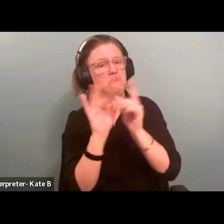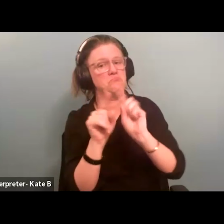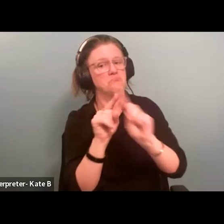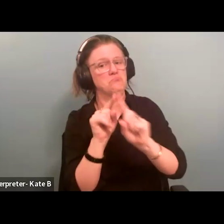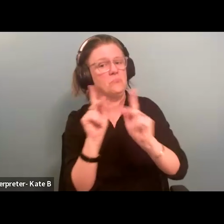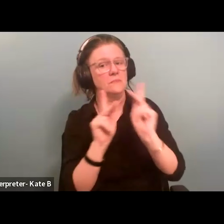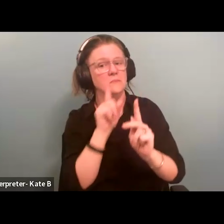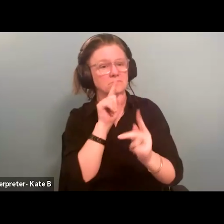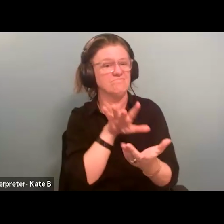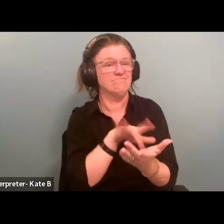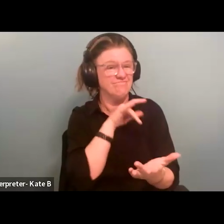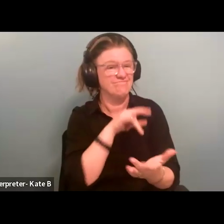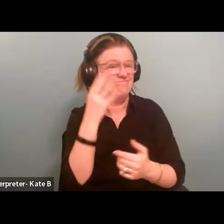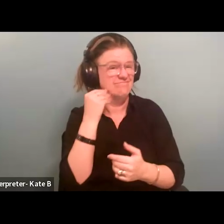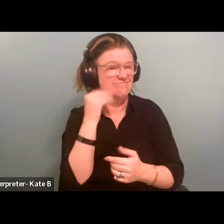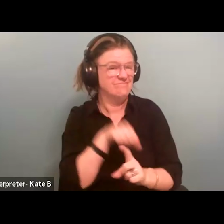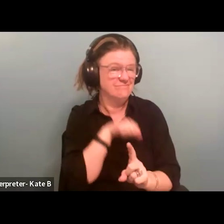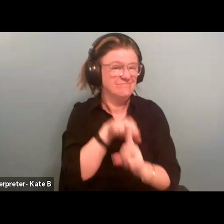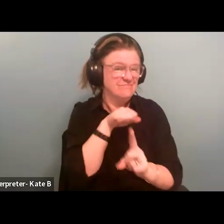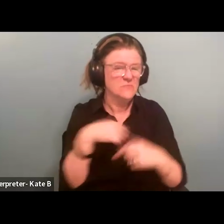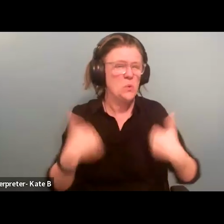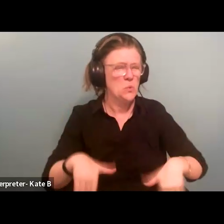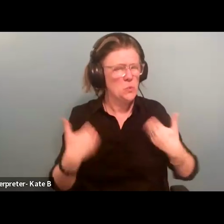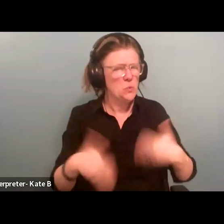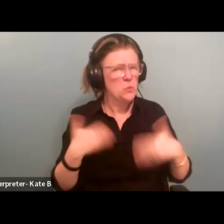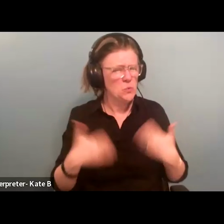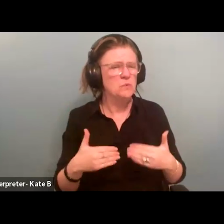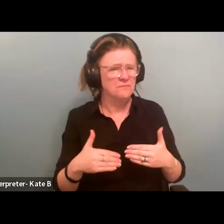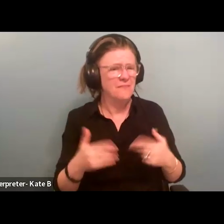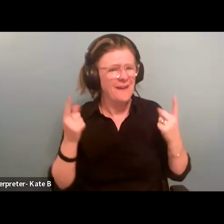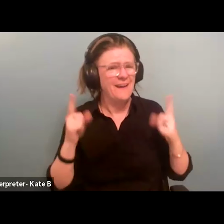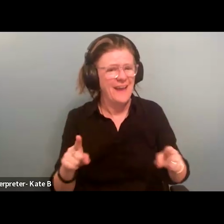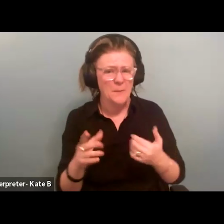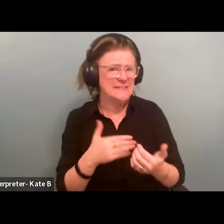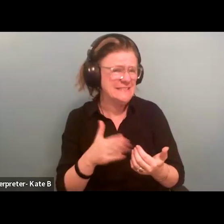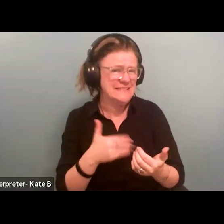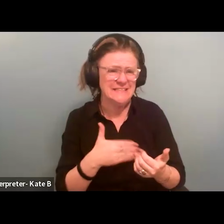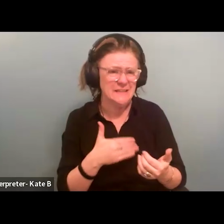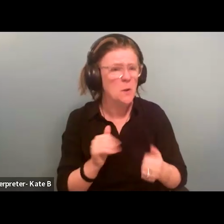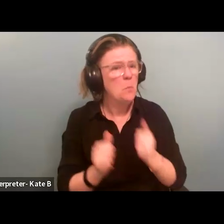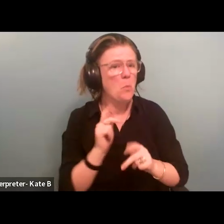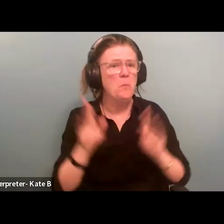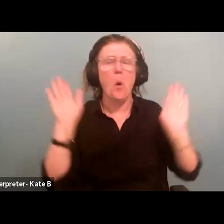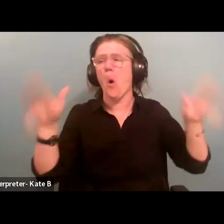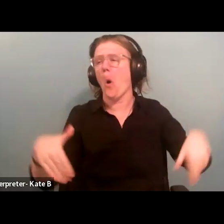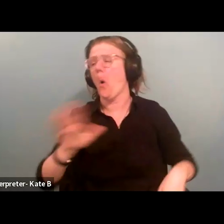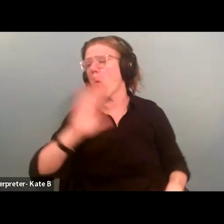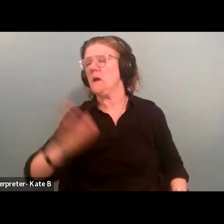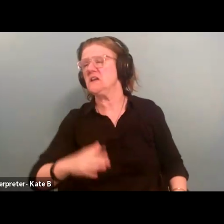can be scammed and people can be taken advantage of. It happens very easily. I think people think they could never fall victim to it.